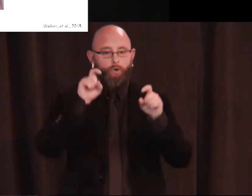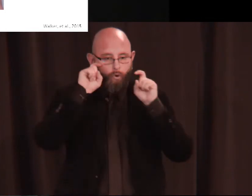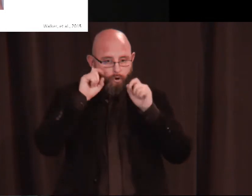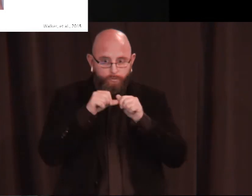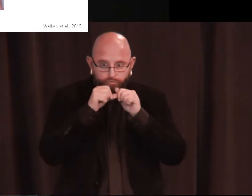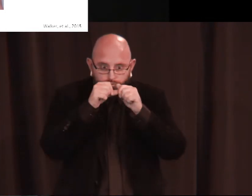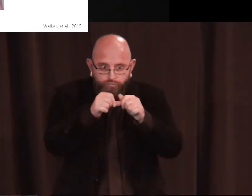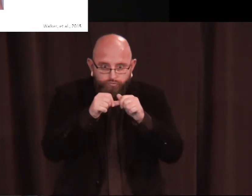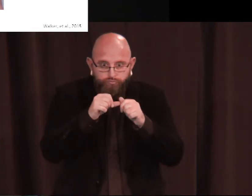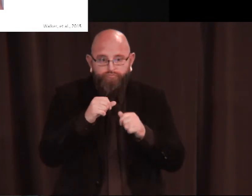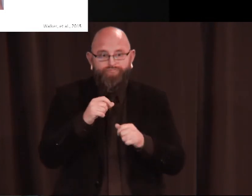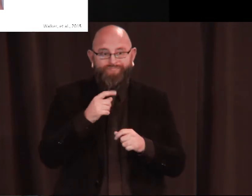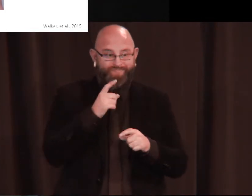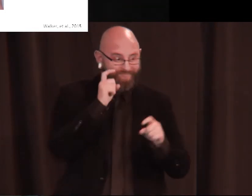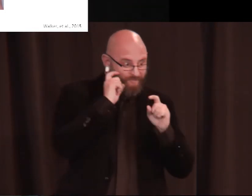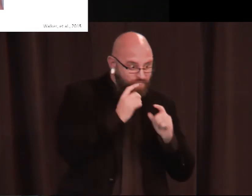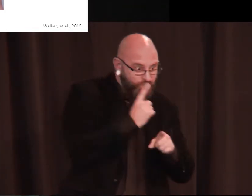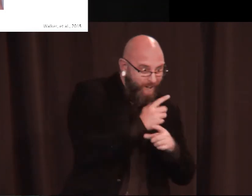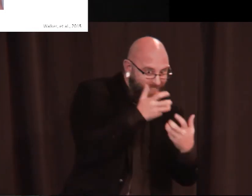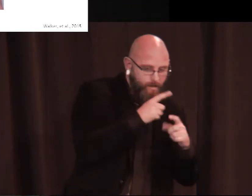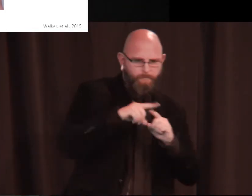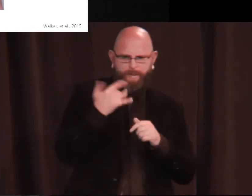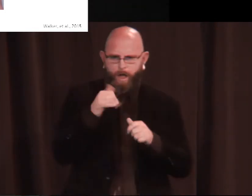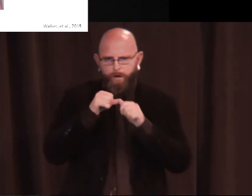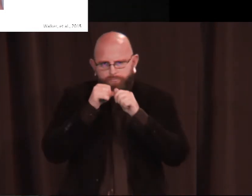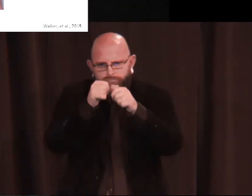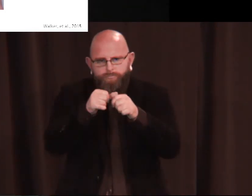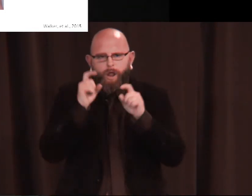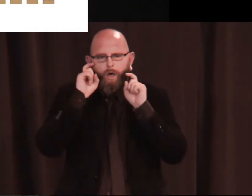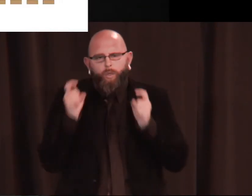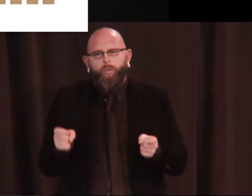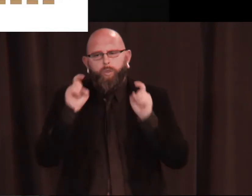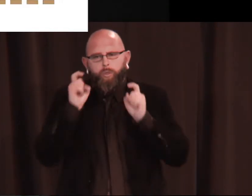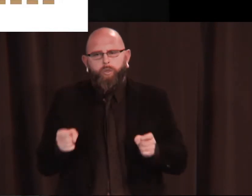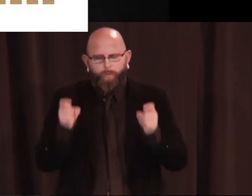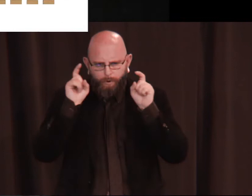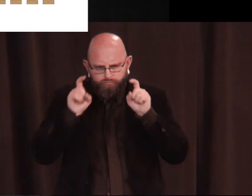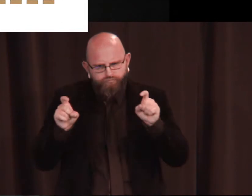we also looked to see how consistently are they wearing their hearing aids.